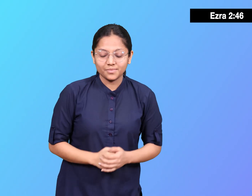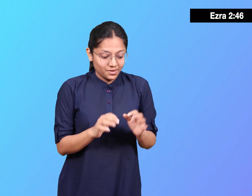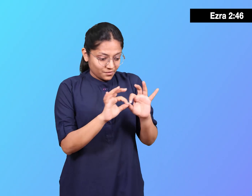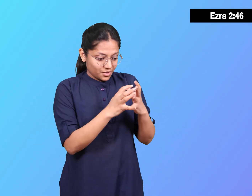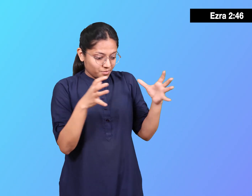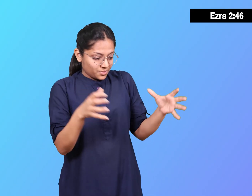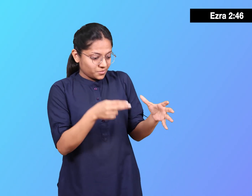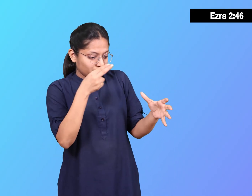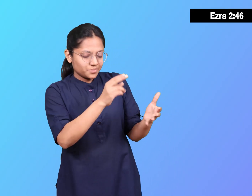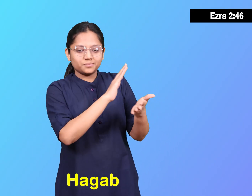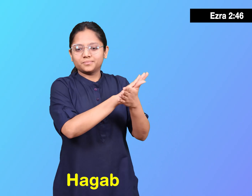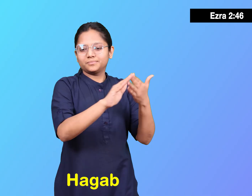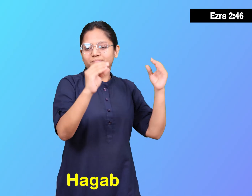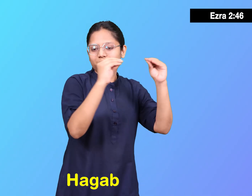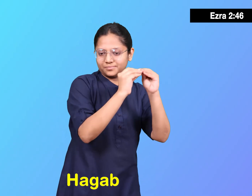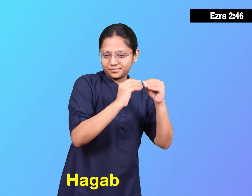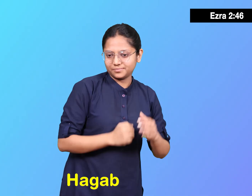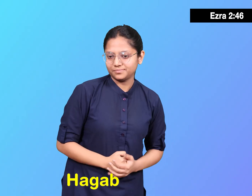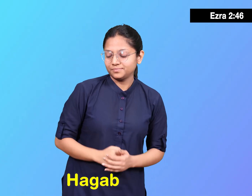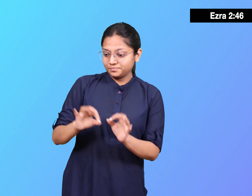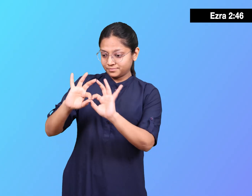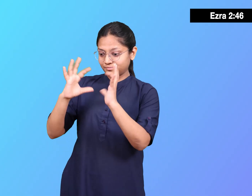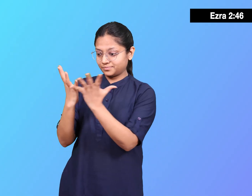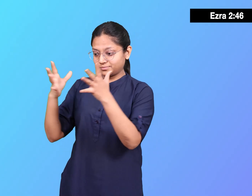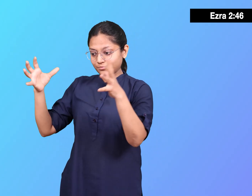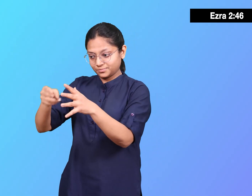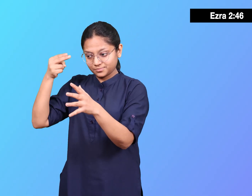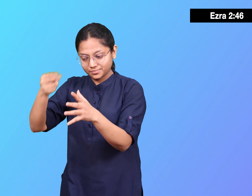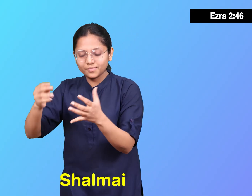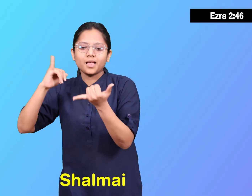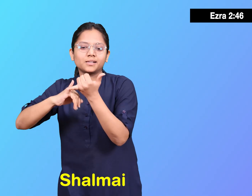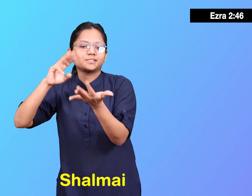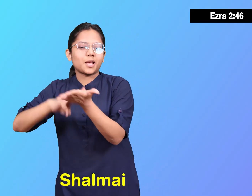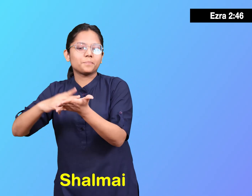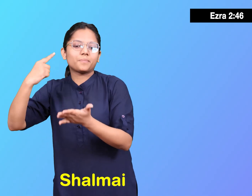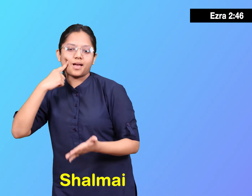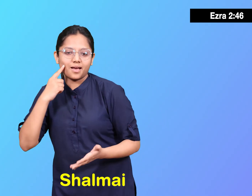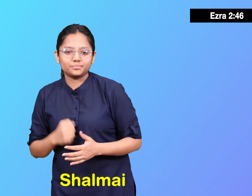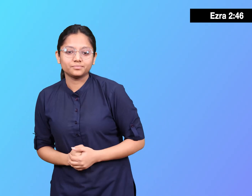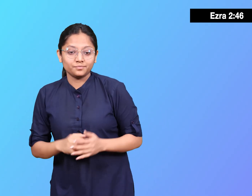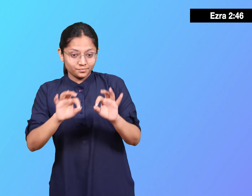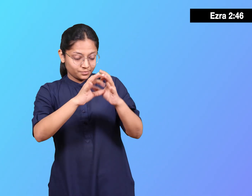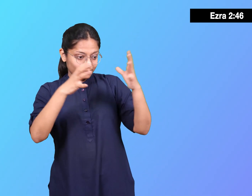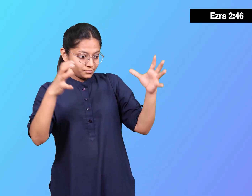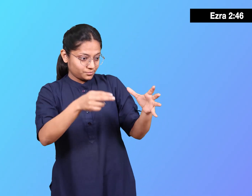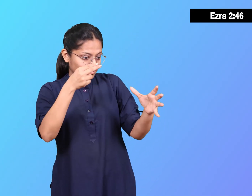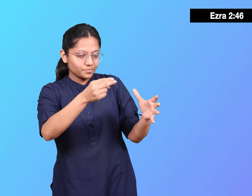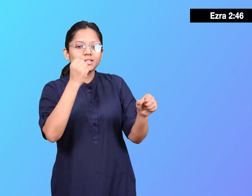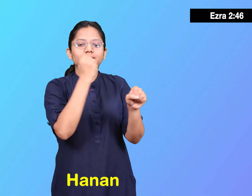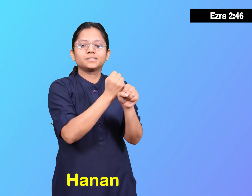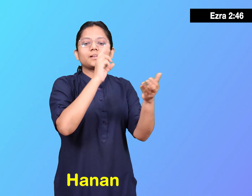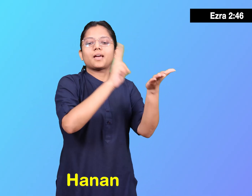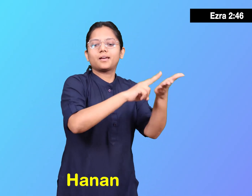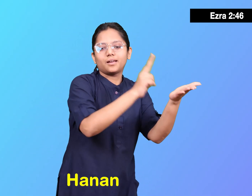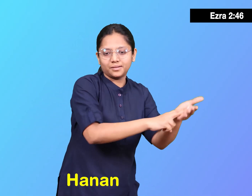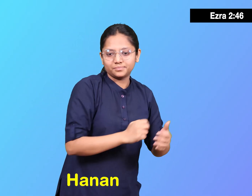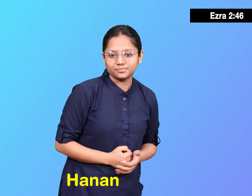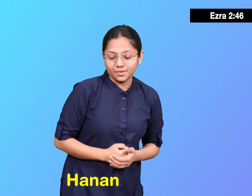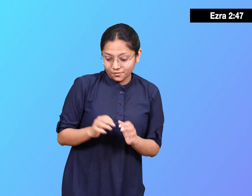Hagab, Shalmai, Hanan,